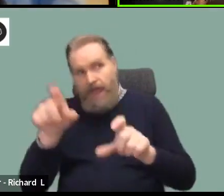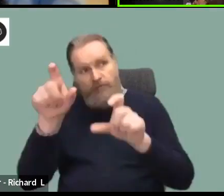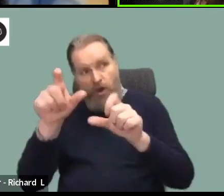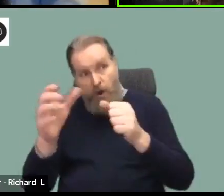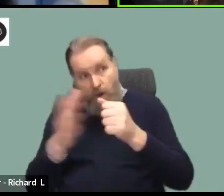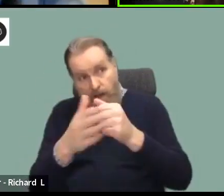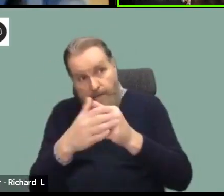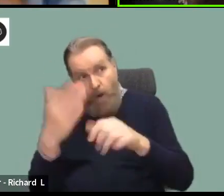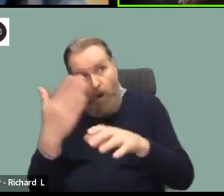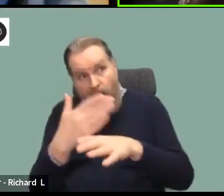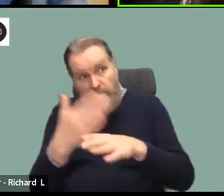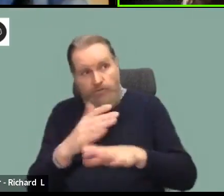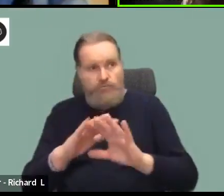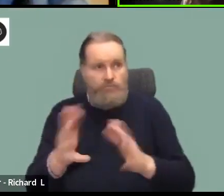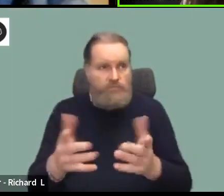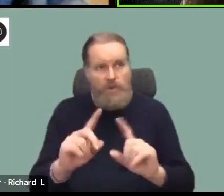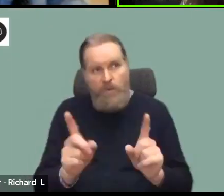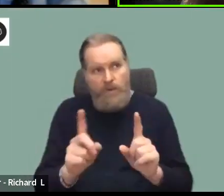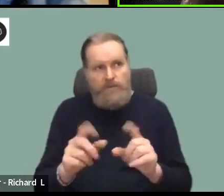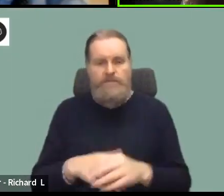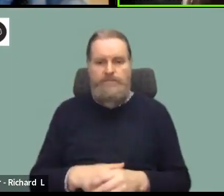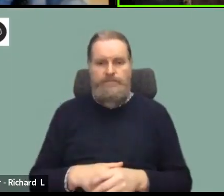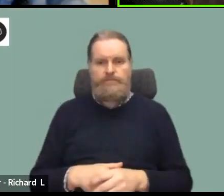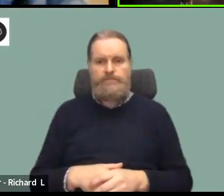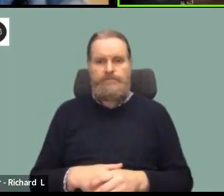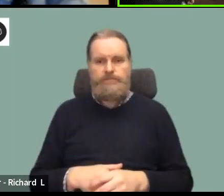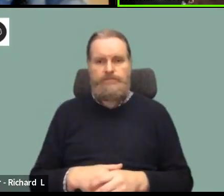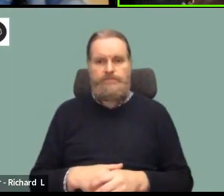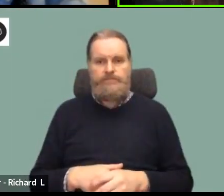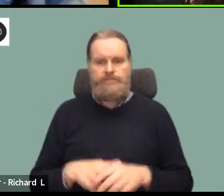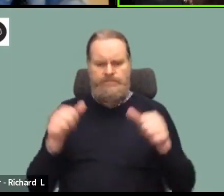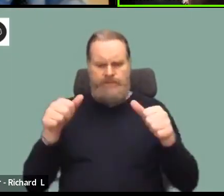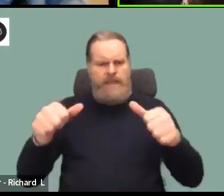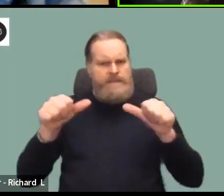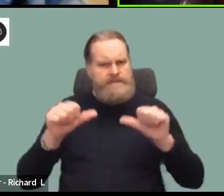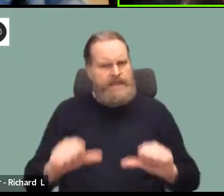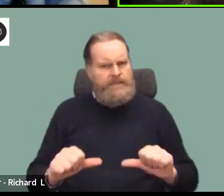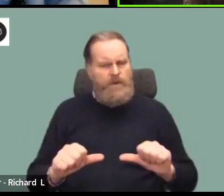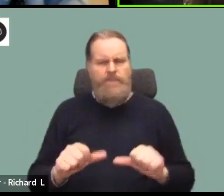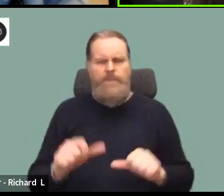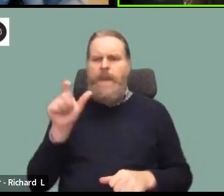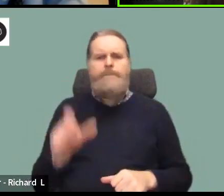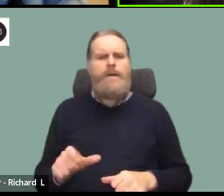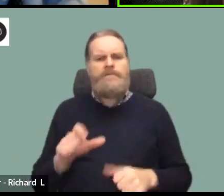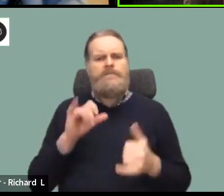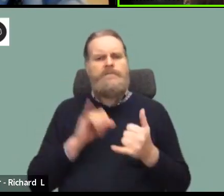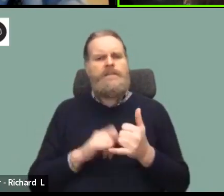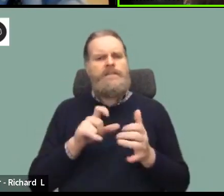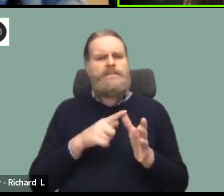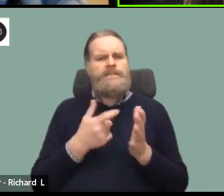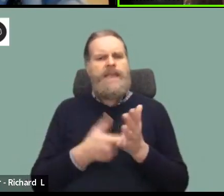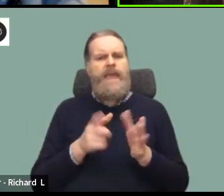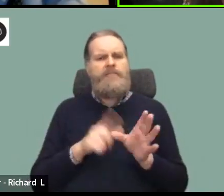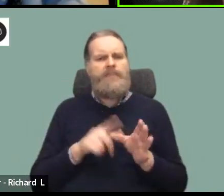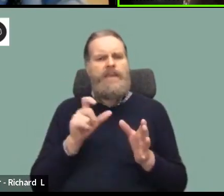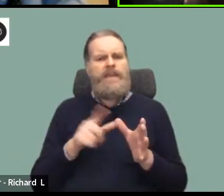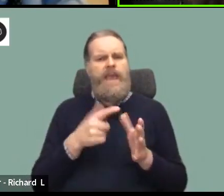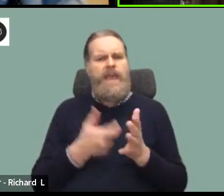continue taking further. action Okay, thank you. , and scary care , and scary Carrie and I hope I pronounced that right.